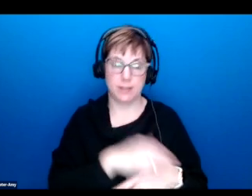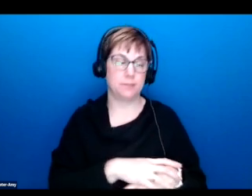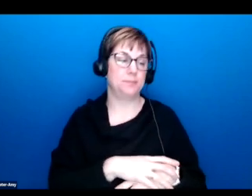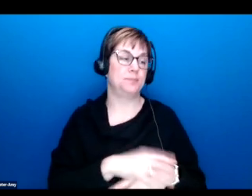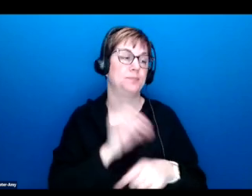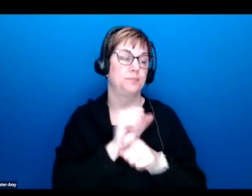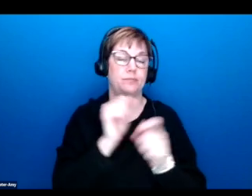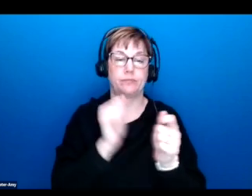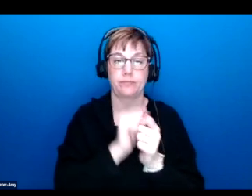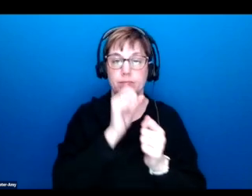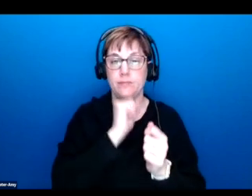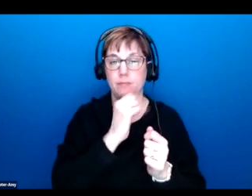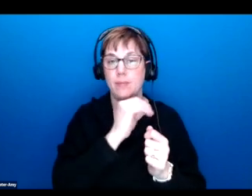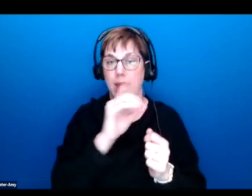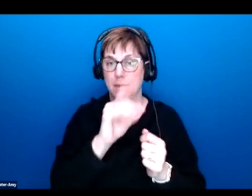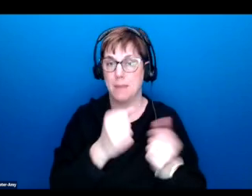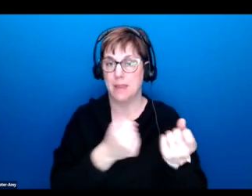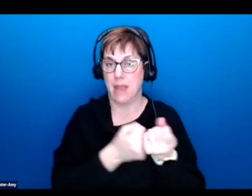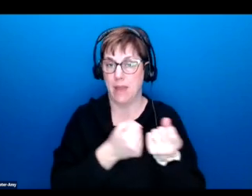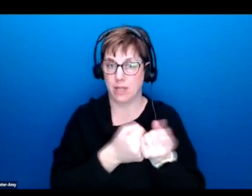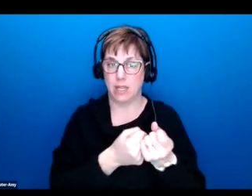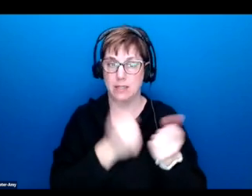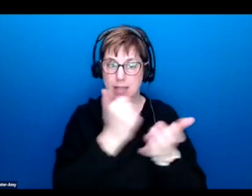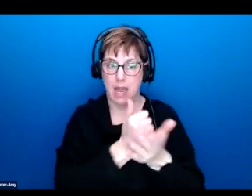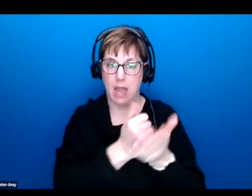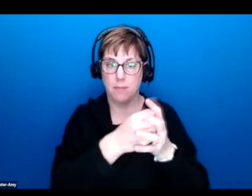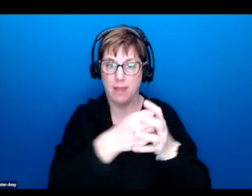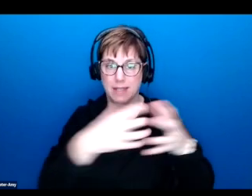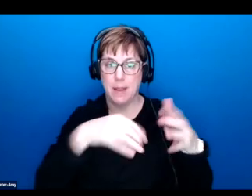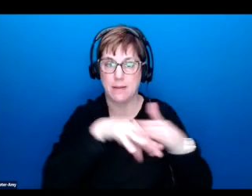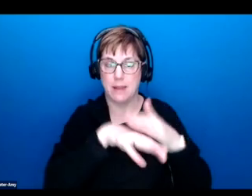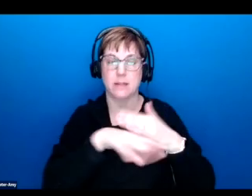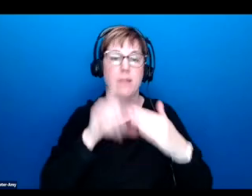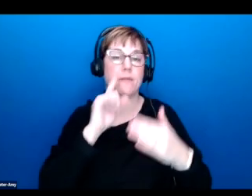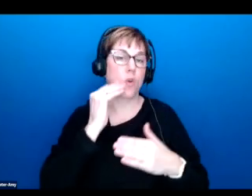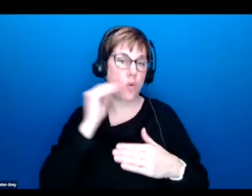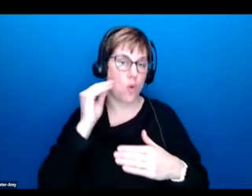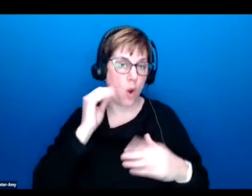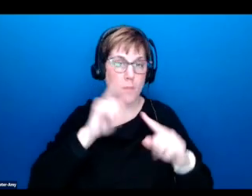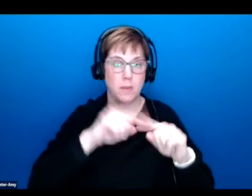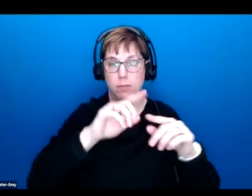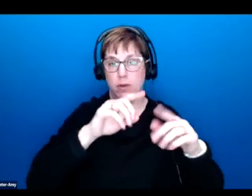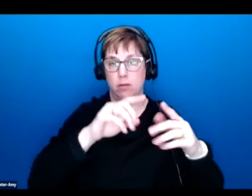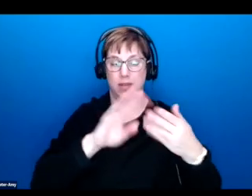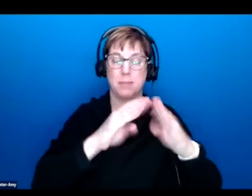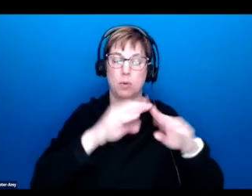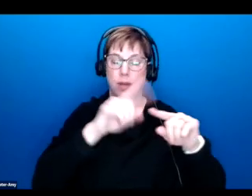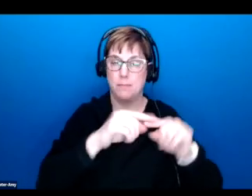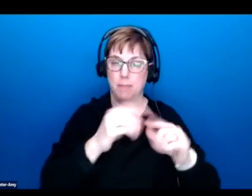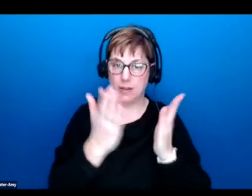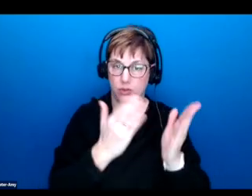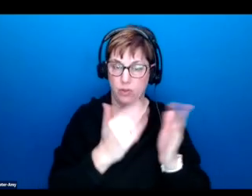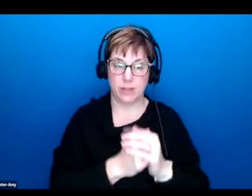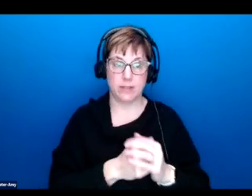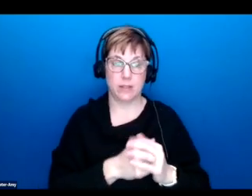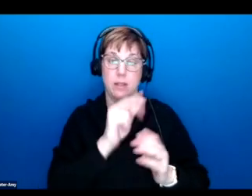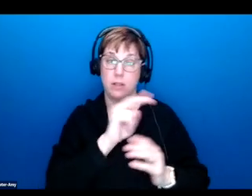aging and disability advocates to expand access to home and community based services. And in the state, the state has